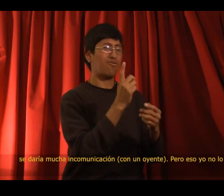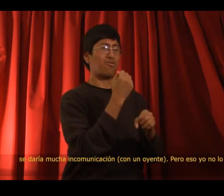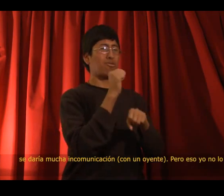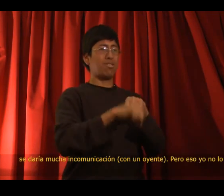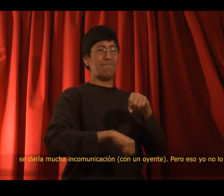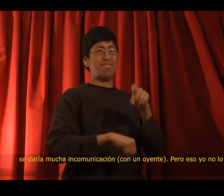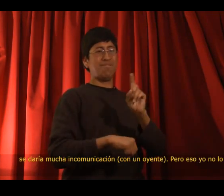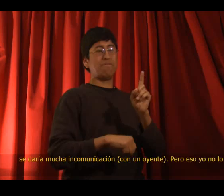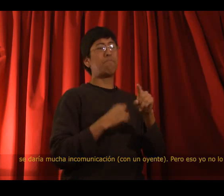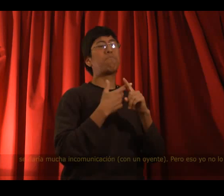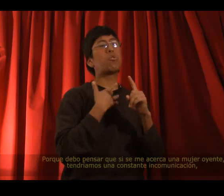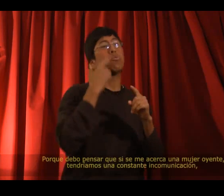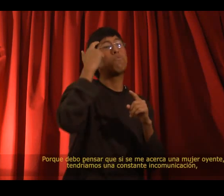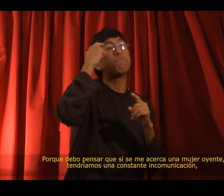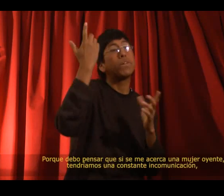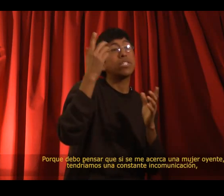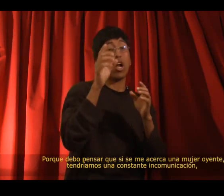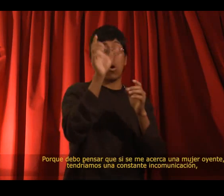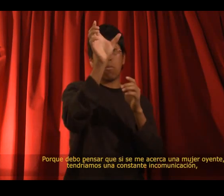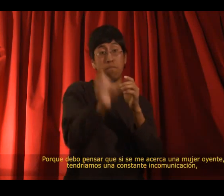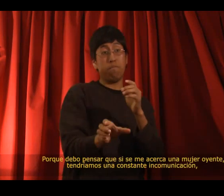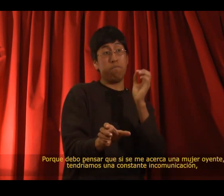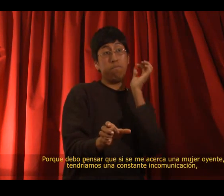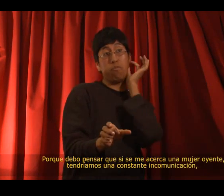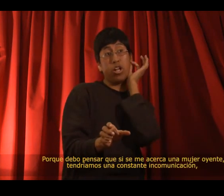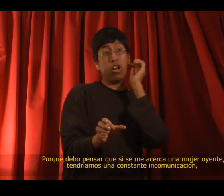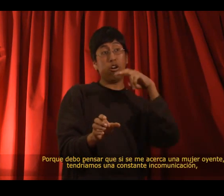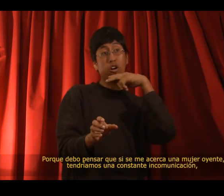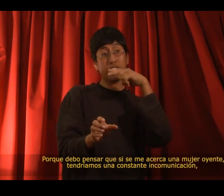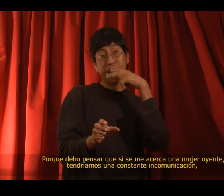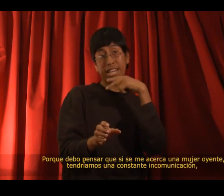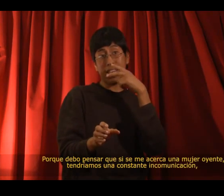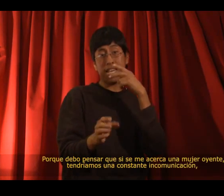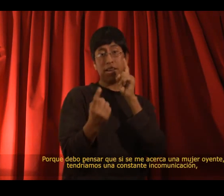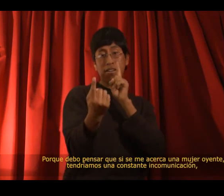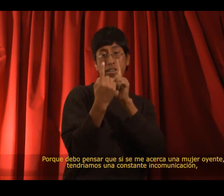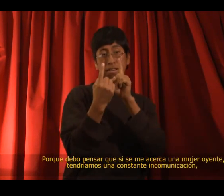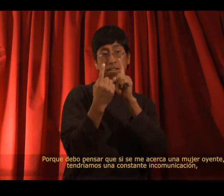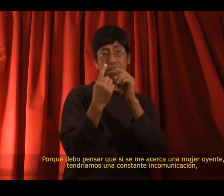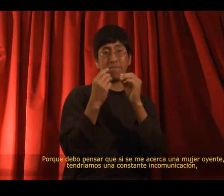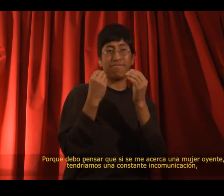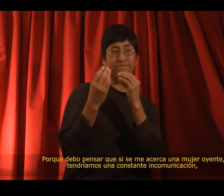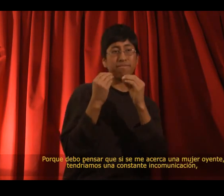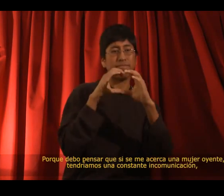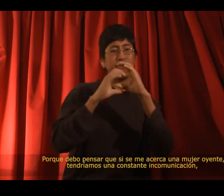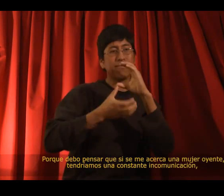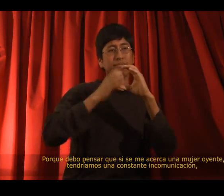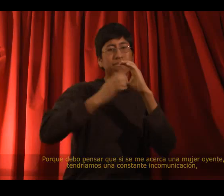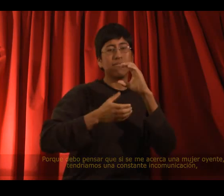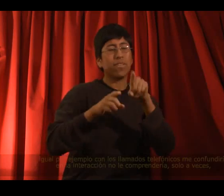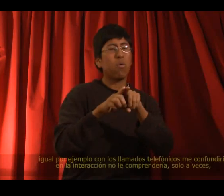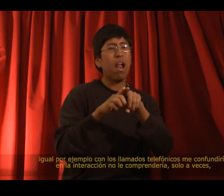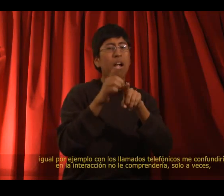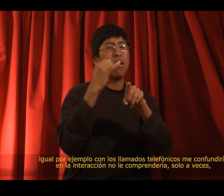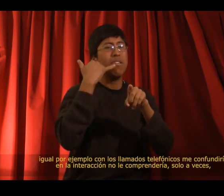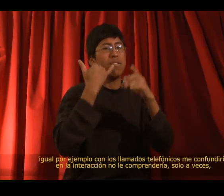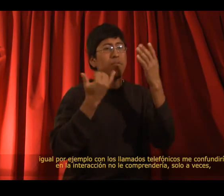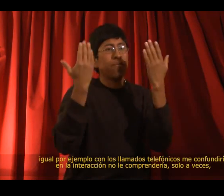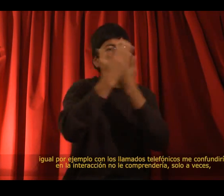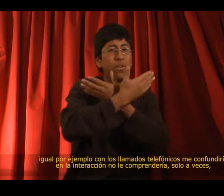I told my mother that I would not accept communication problems with a partner who was hearing. I had to think about what would happen if I were with a hearing woman. We would always struggle to communicate.